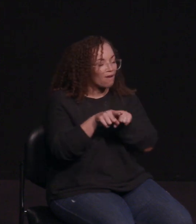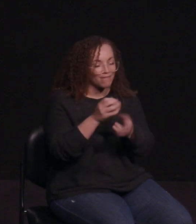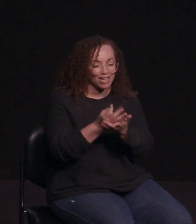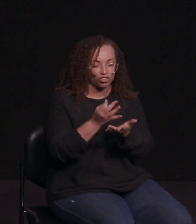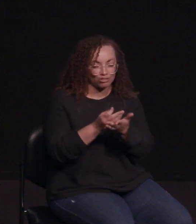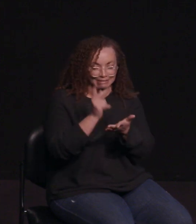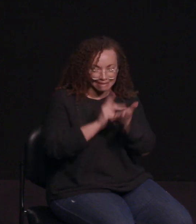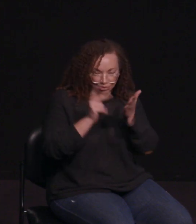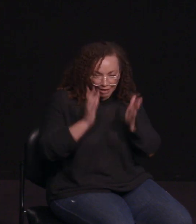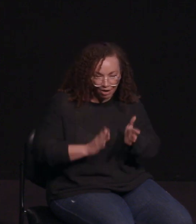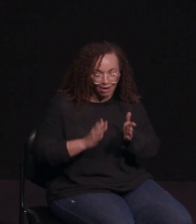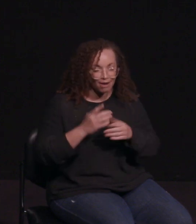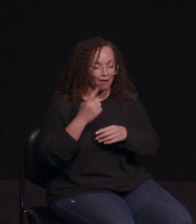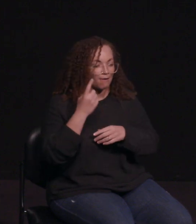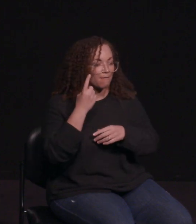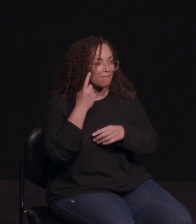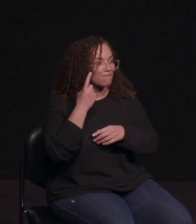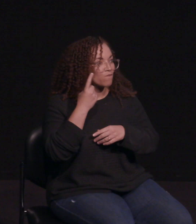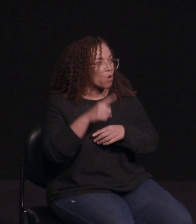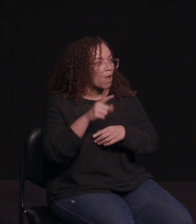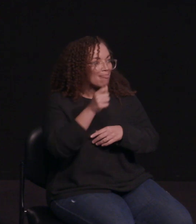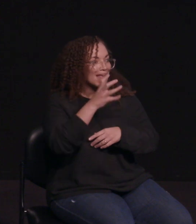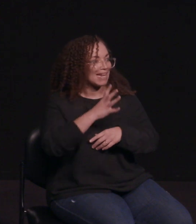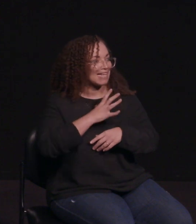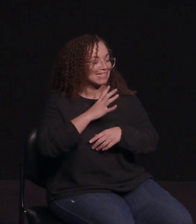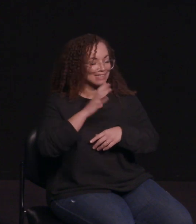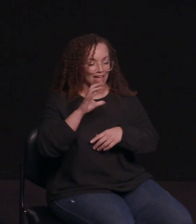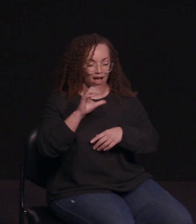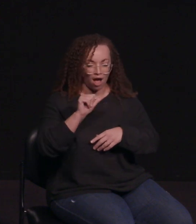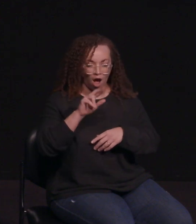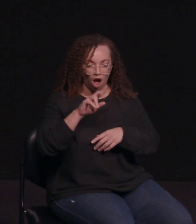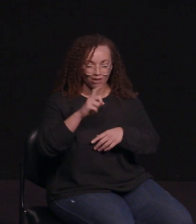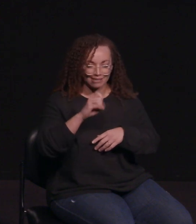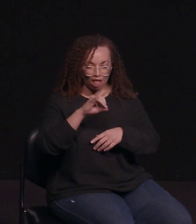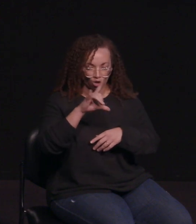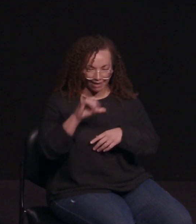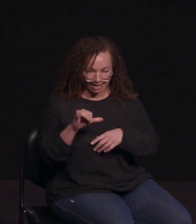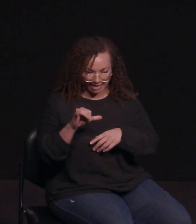of the Knights of Peter Claver Ladies' Auxiliary, and the largest historically African American Catholic